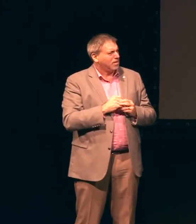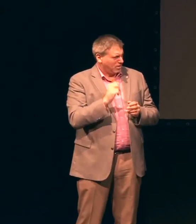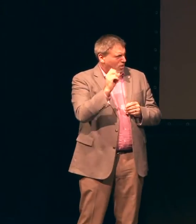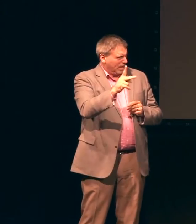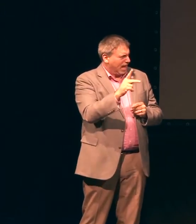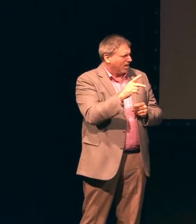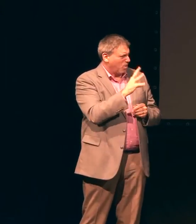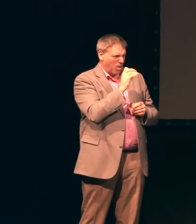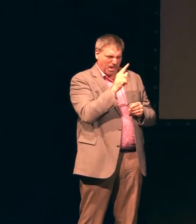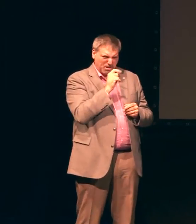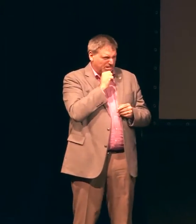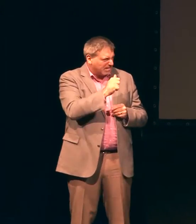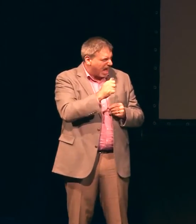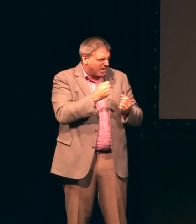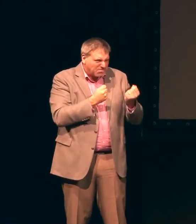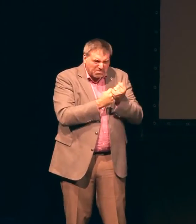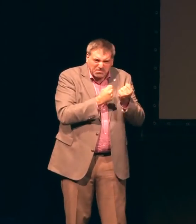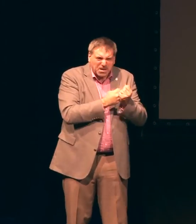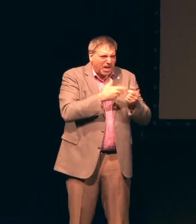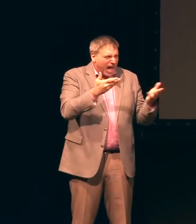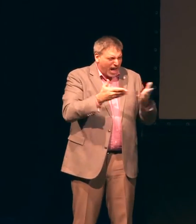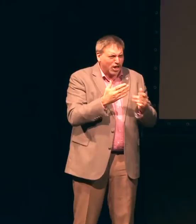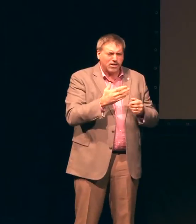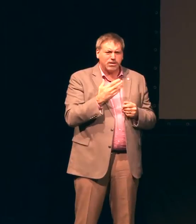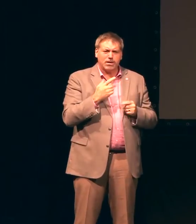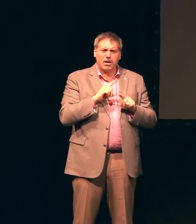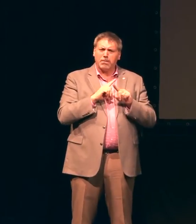All right, they're not supportive, they don't